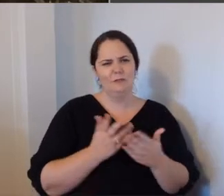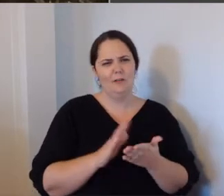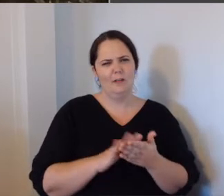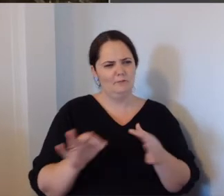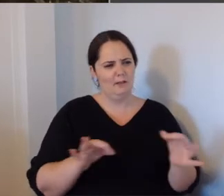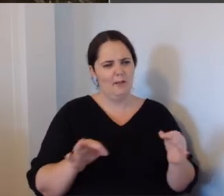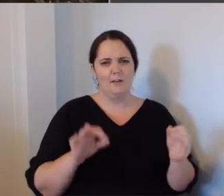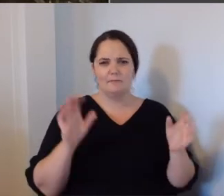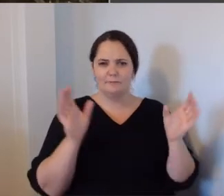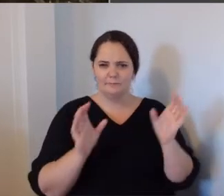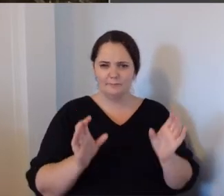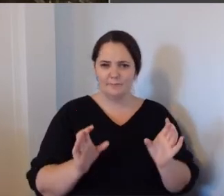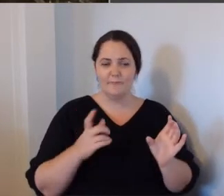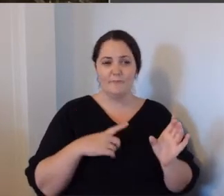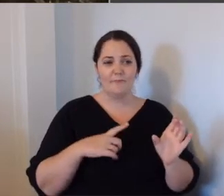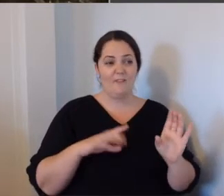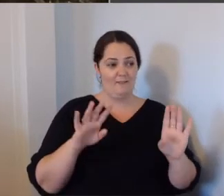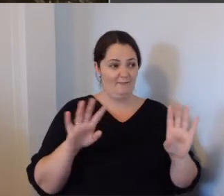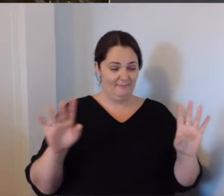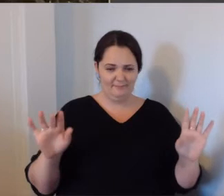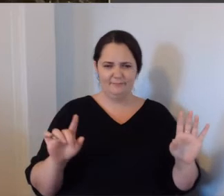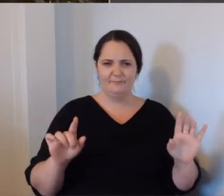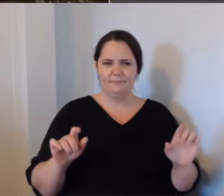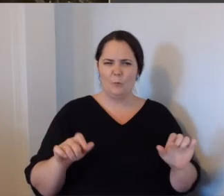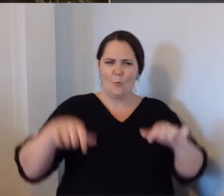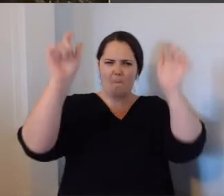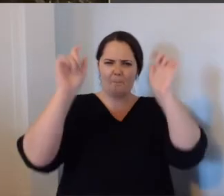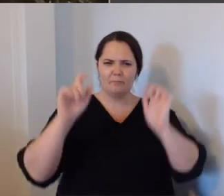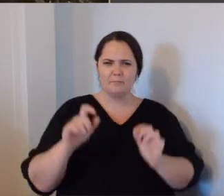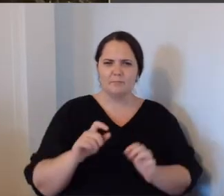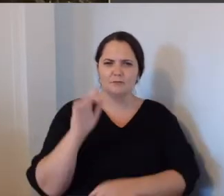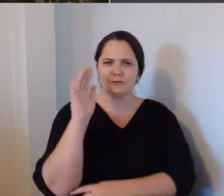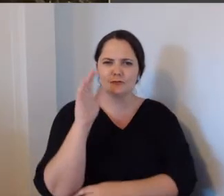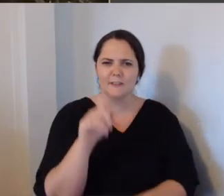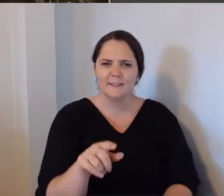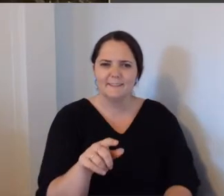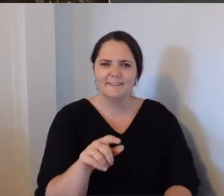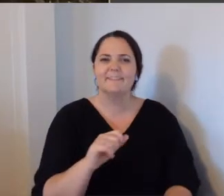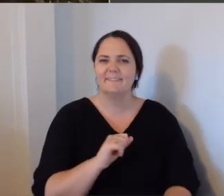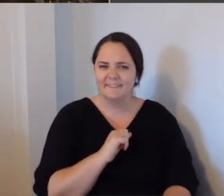within the middle of the painting which is truncated by a tree. This has an unusual effect on